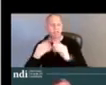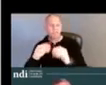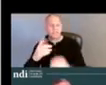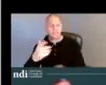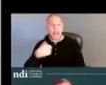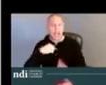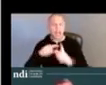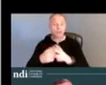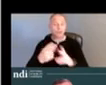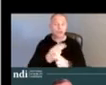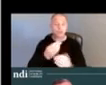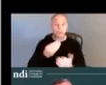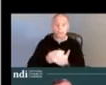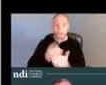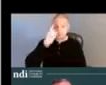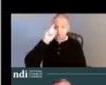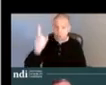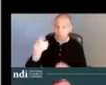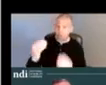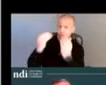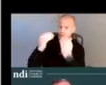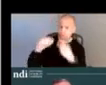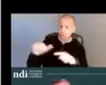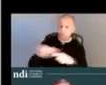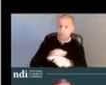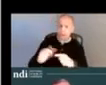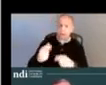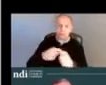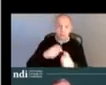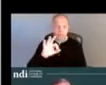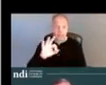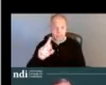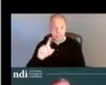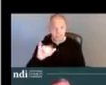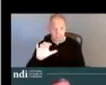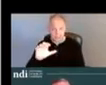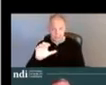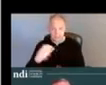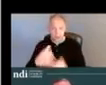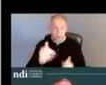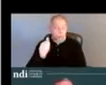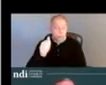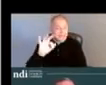the curriculum, as I shared previously, I started using Money Smart 19 years ago. So,